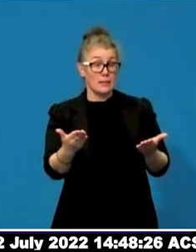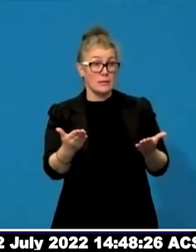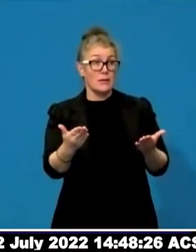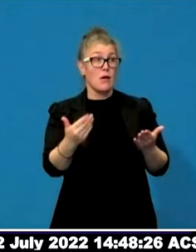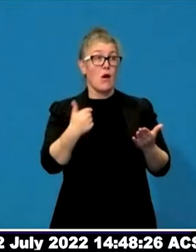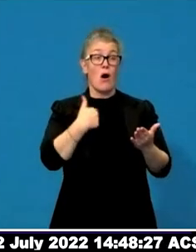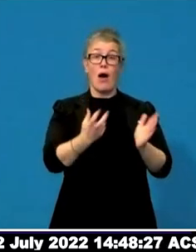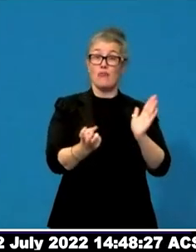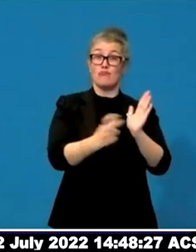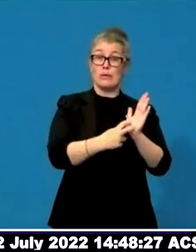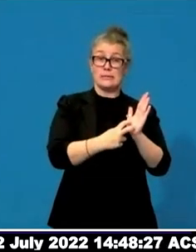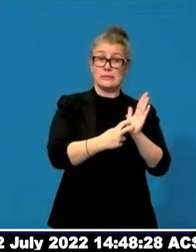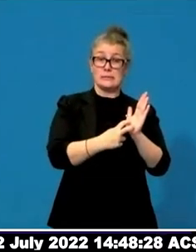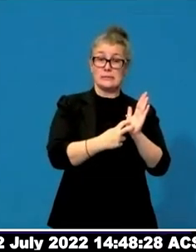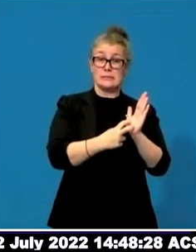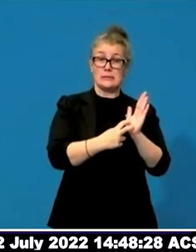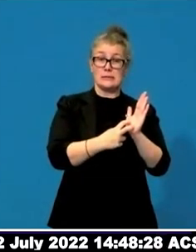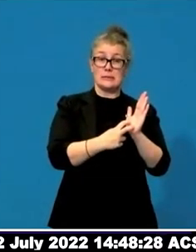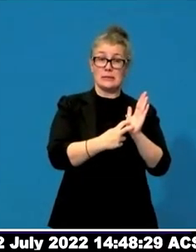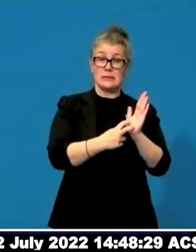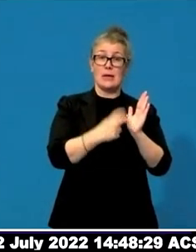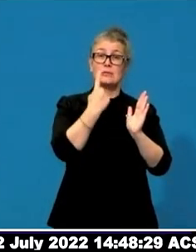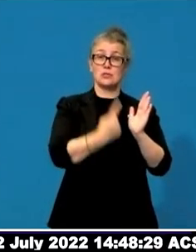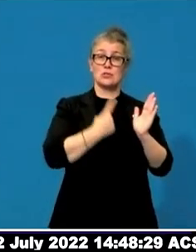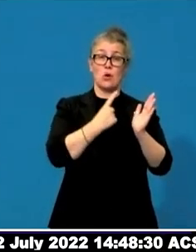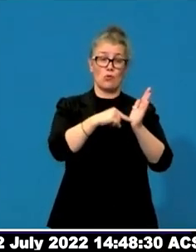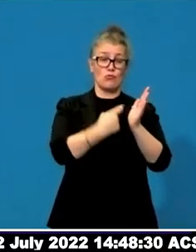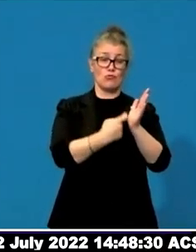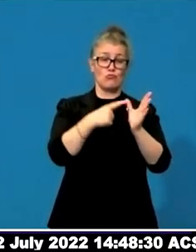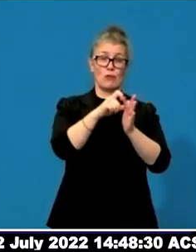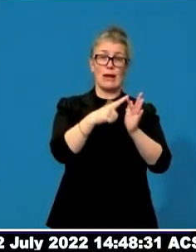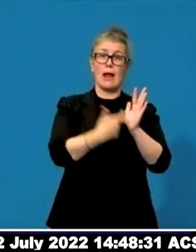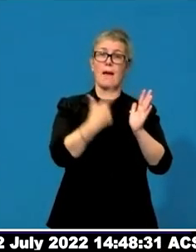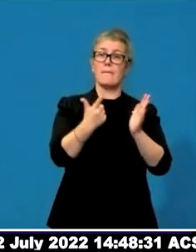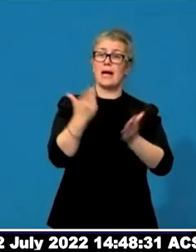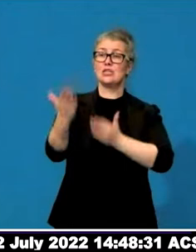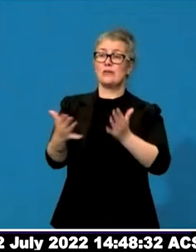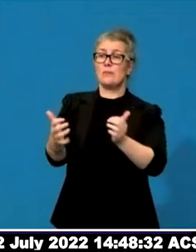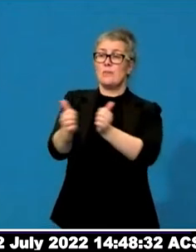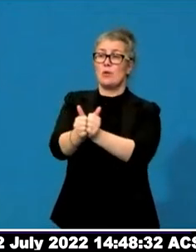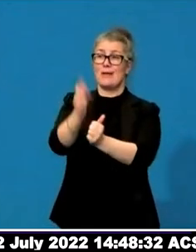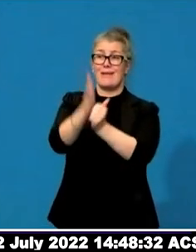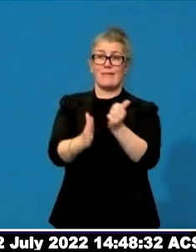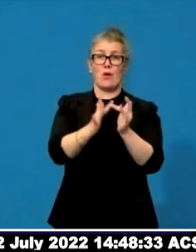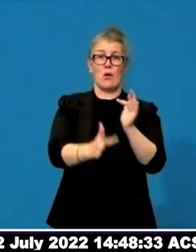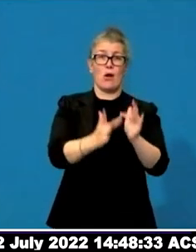But I have never made a service booking online to claim money directly. I have always gone through plan managers.